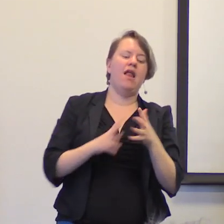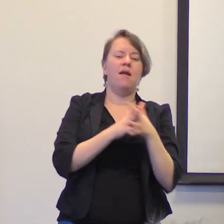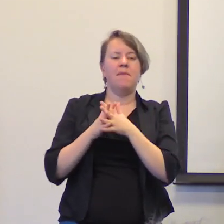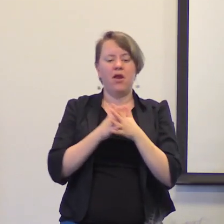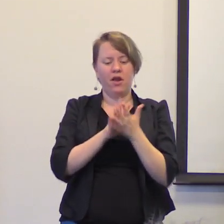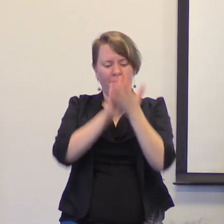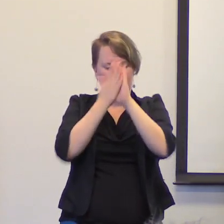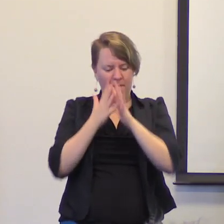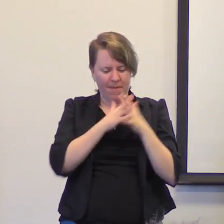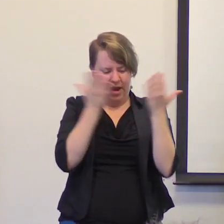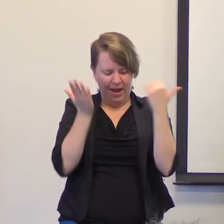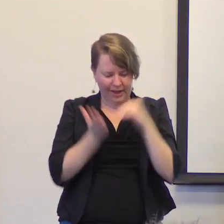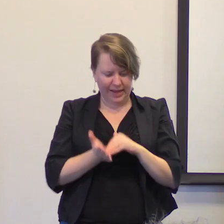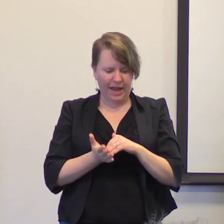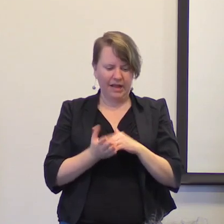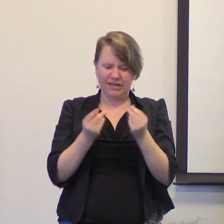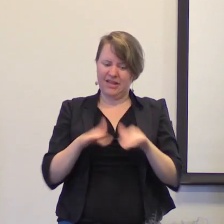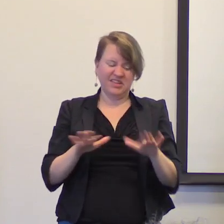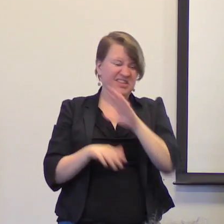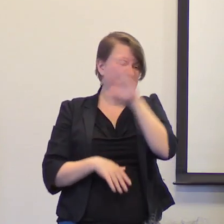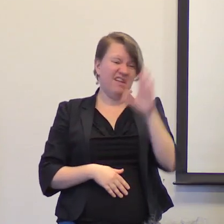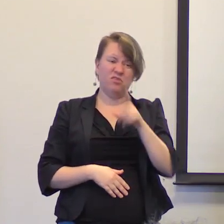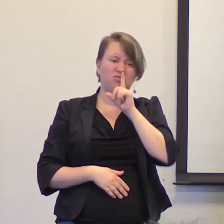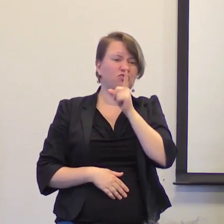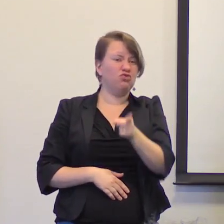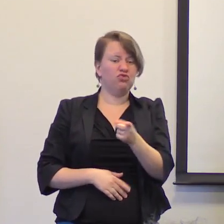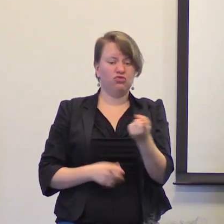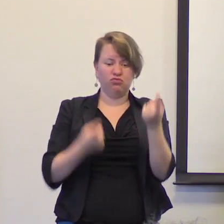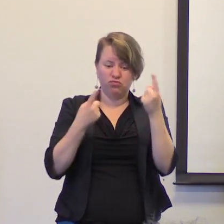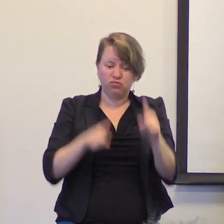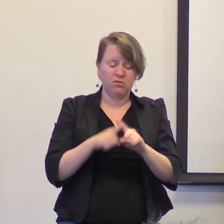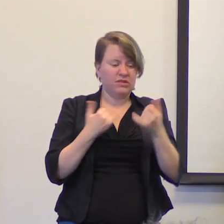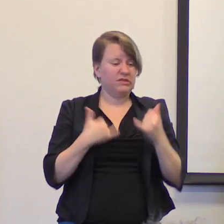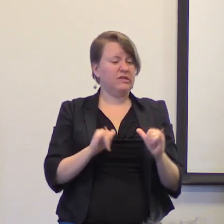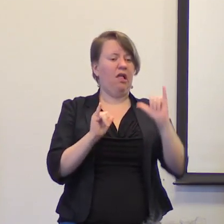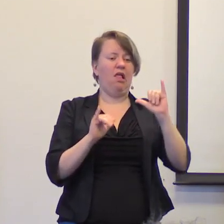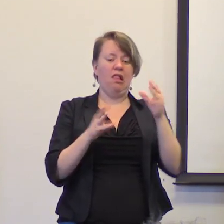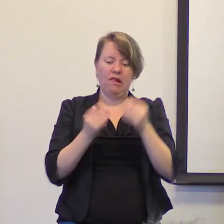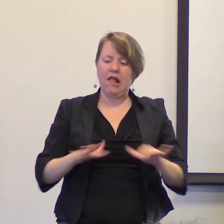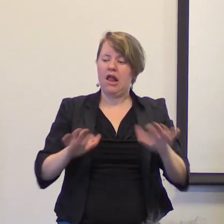The land that never yet has been And yet must be the land where every man is free.